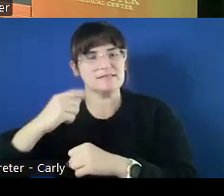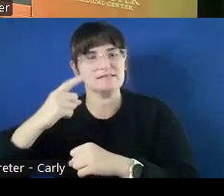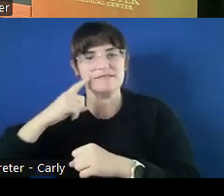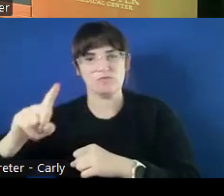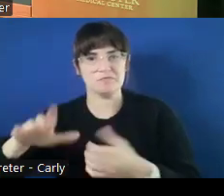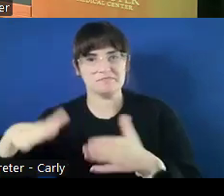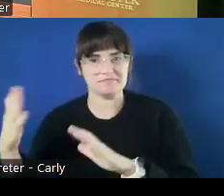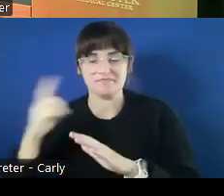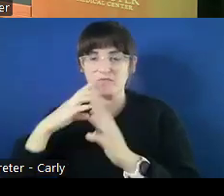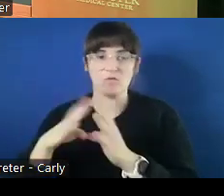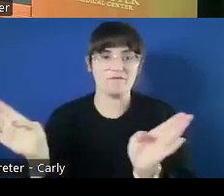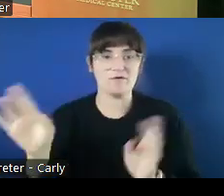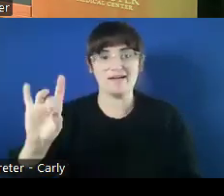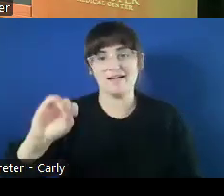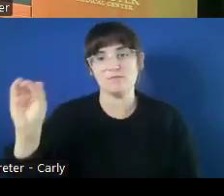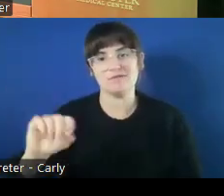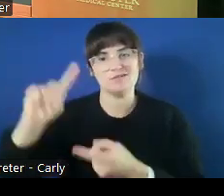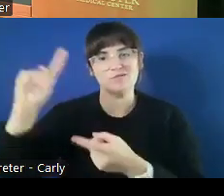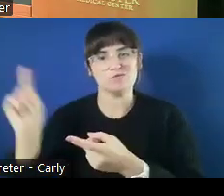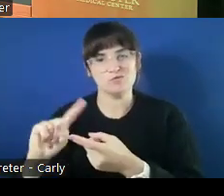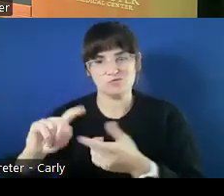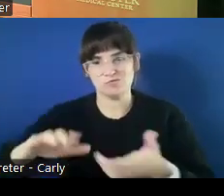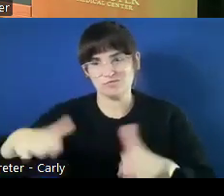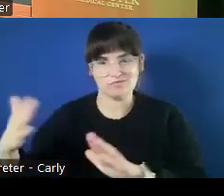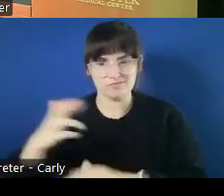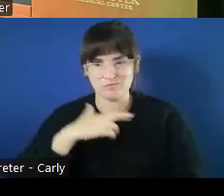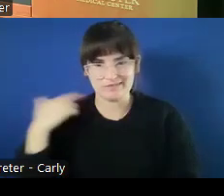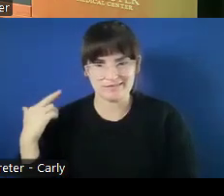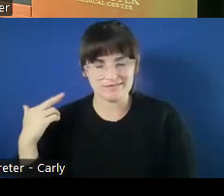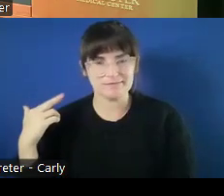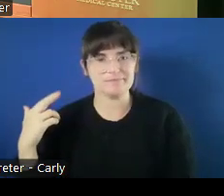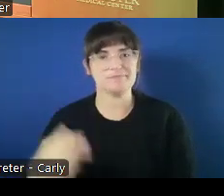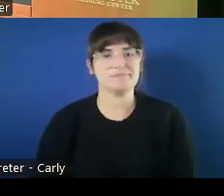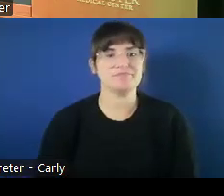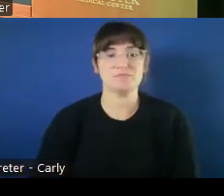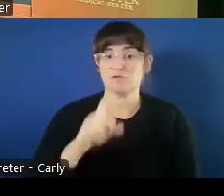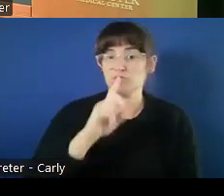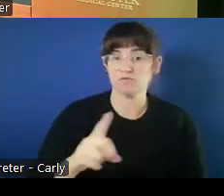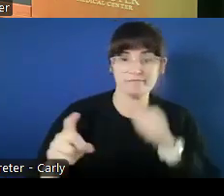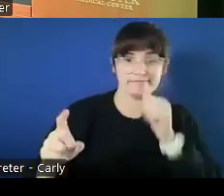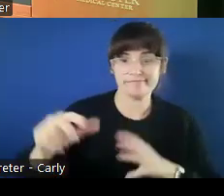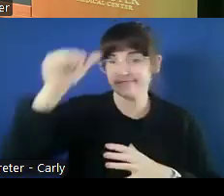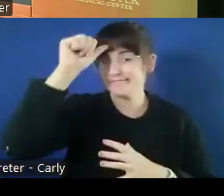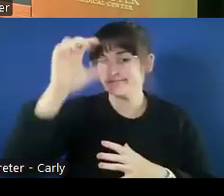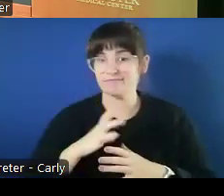population with an 8% reduction in mortality risk uh this is true among men and women no differences